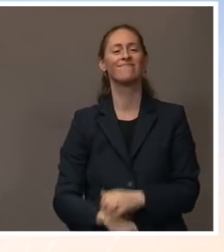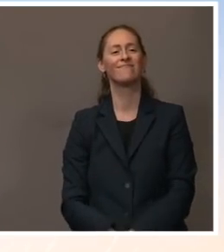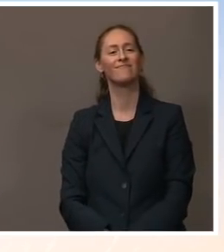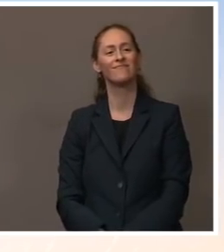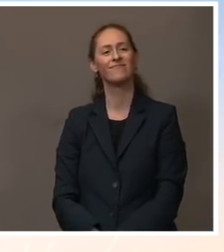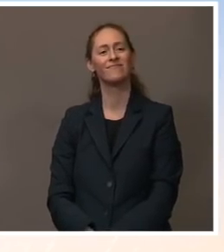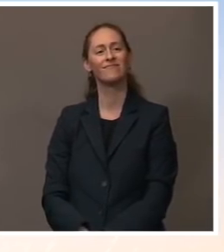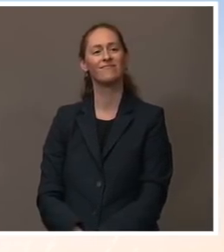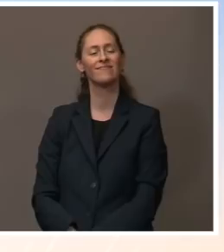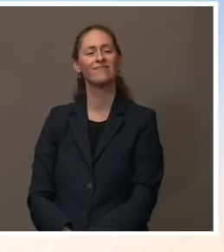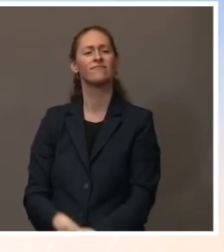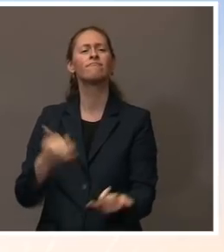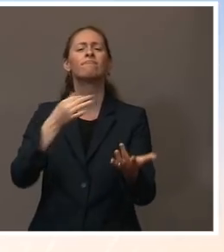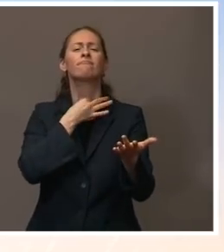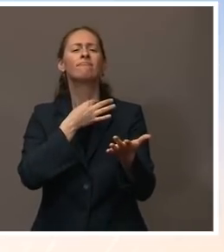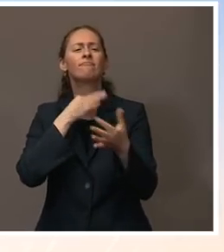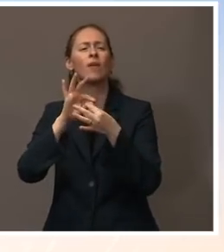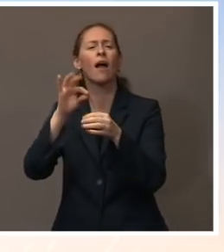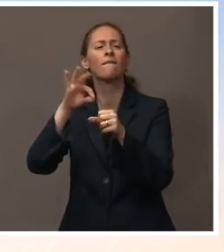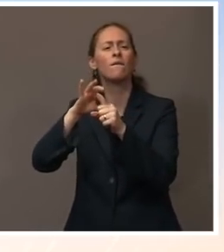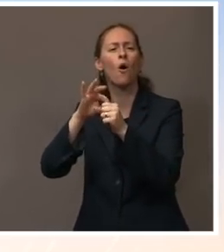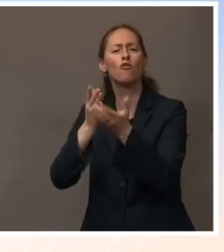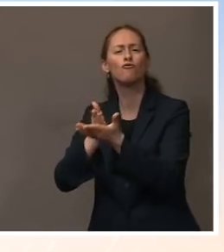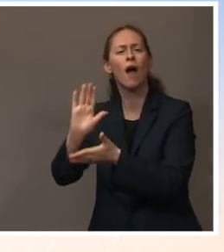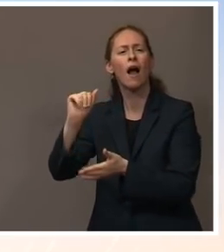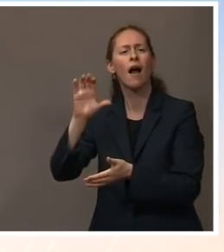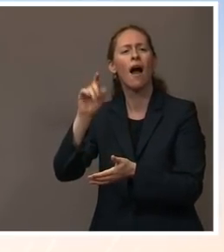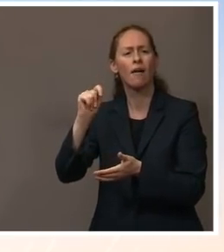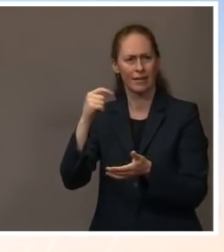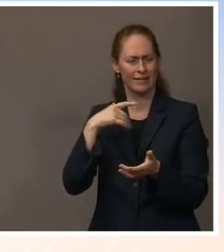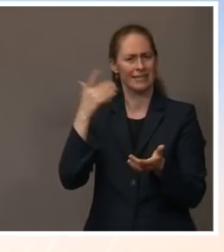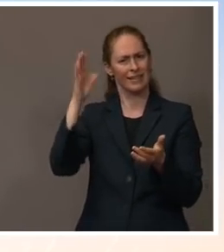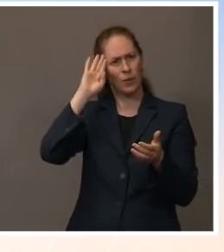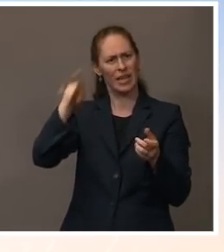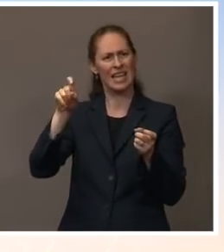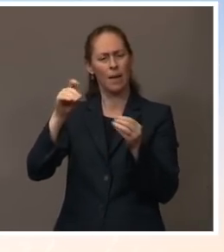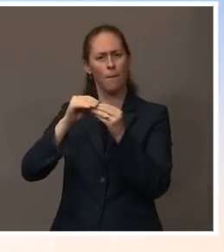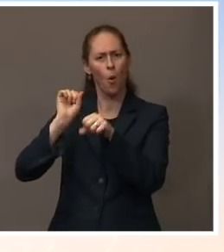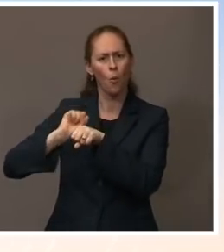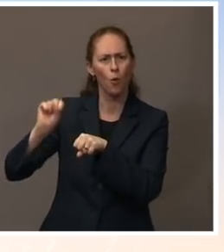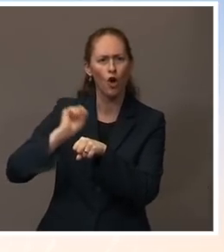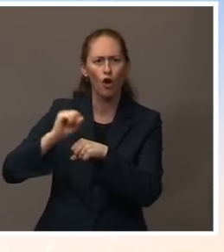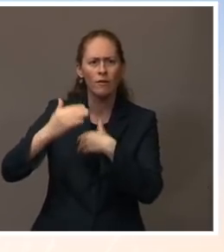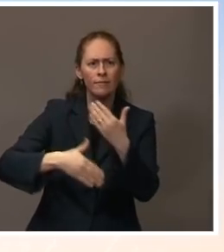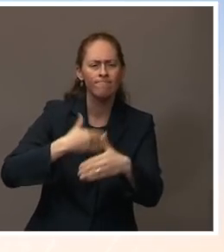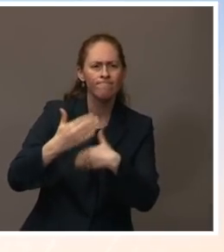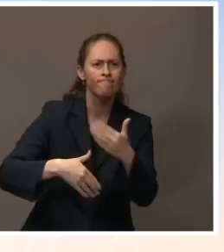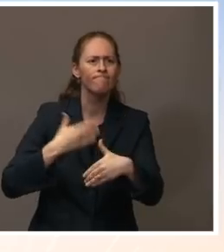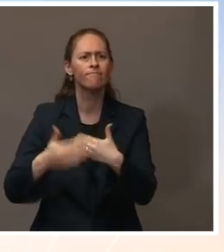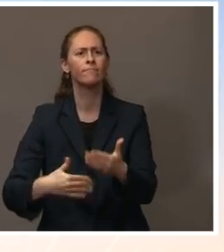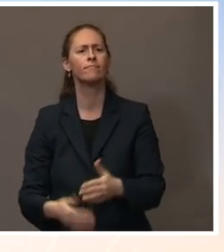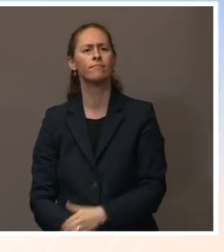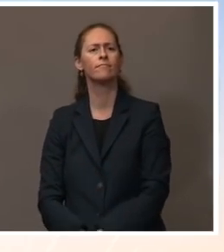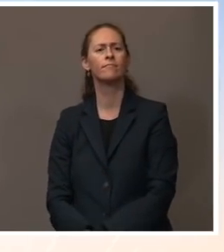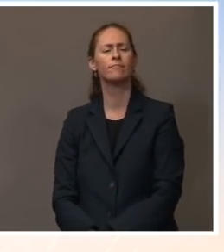Yesterday, you said that there's more work to be done -- among that is including engaging state legislatures. But the problems, as Democrats at least see it,